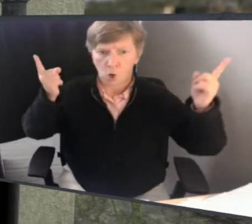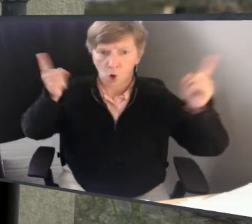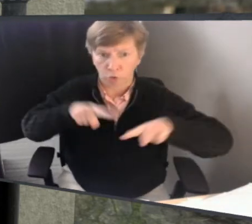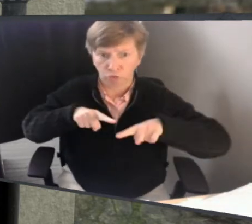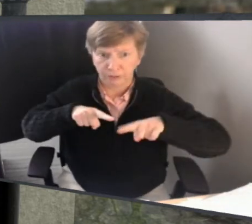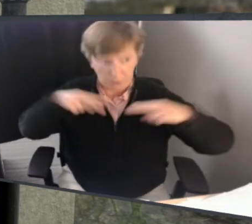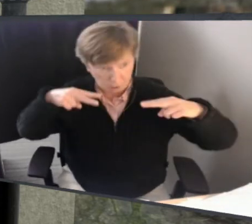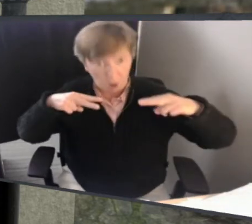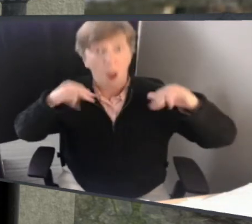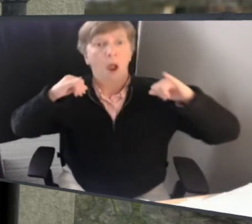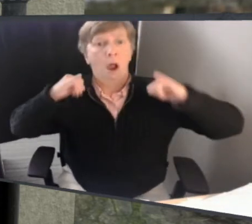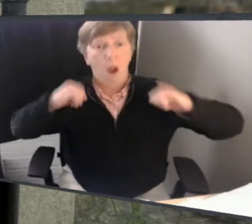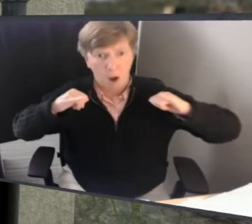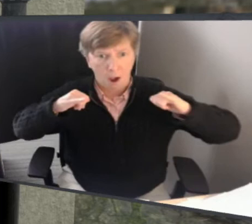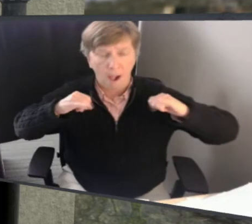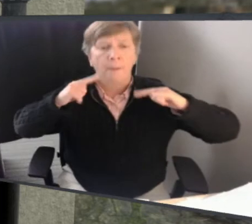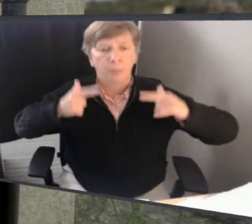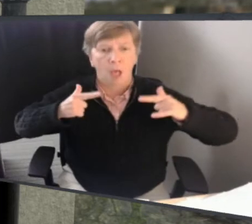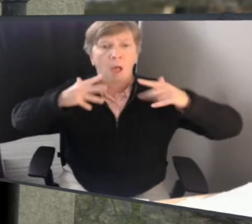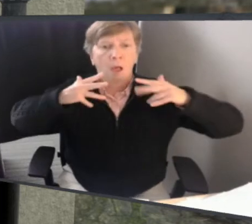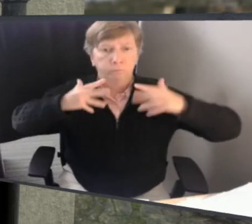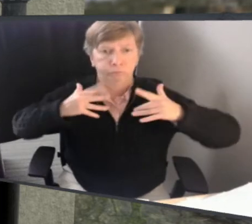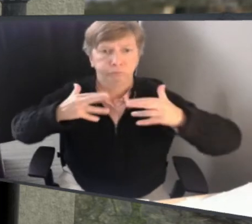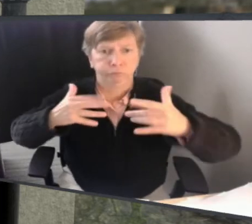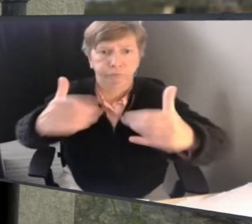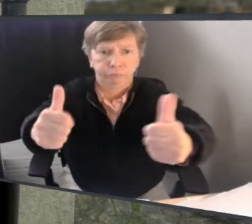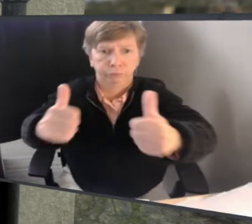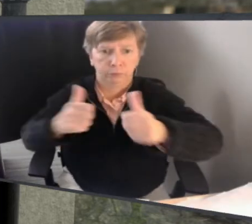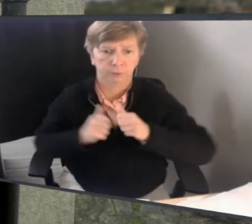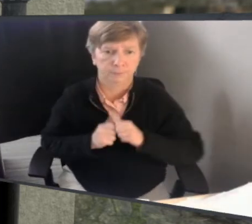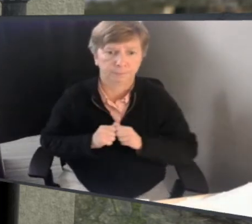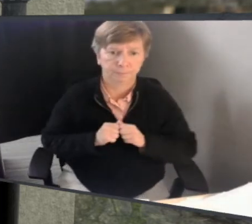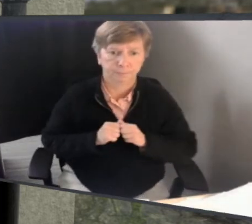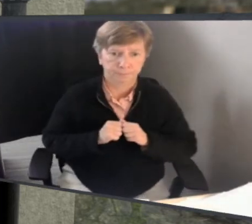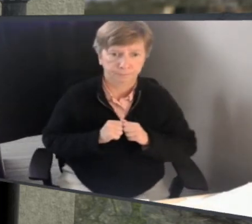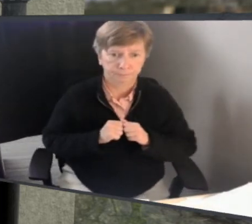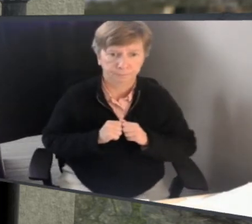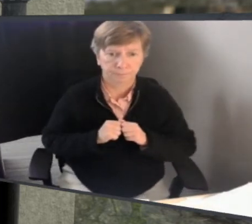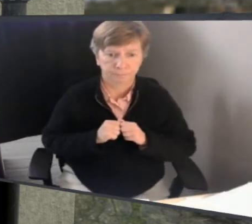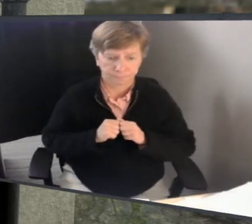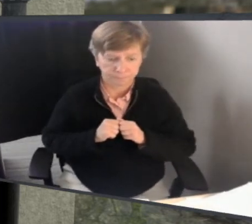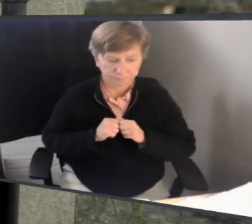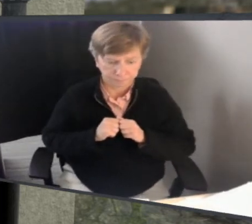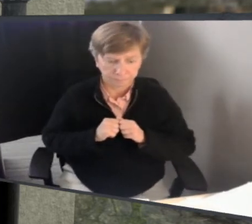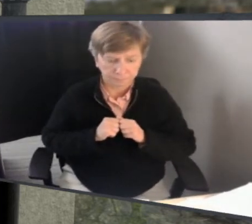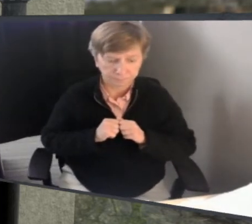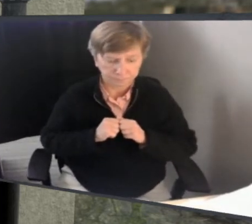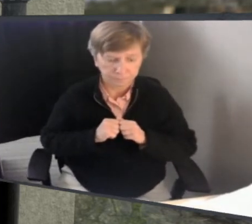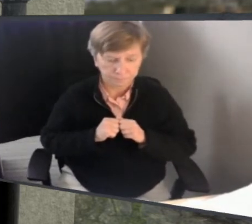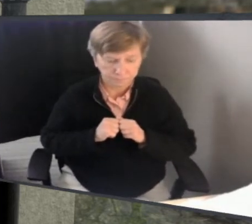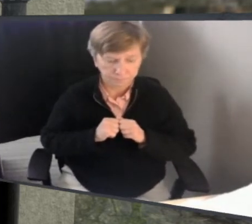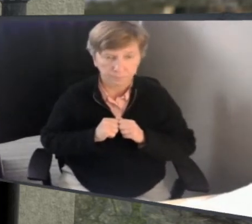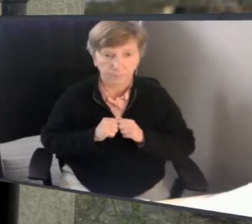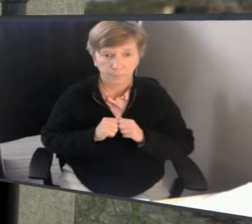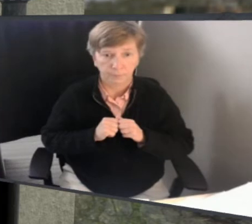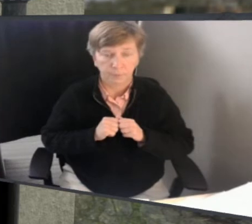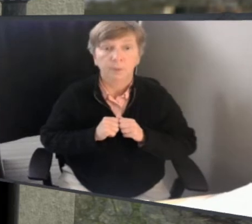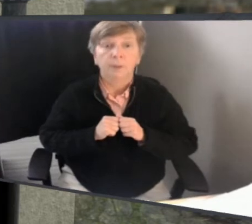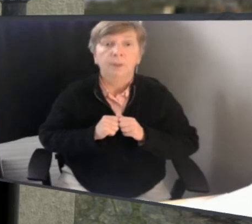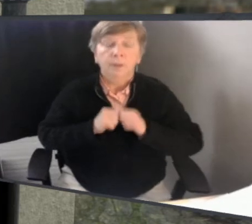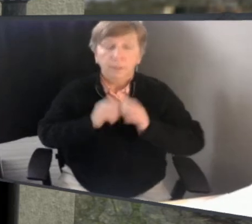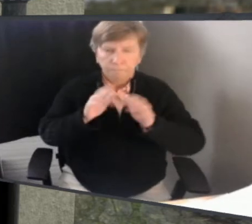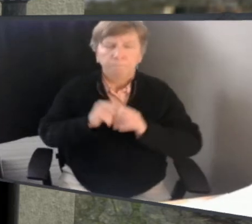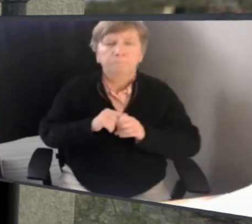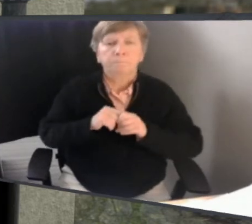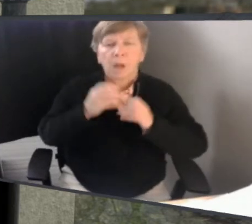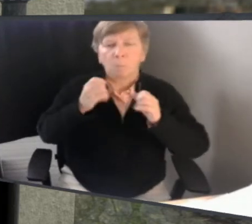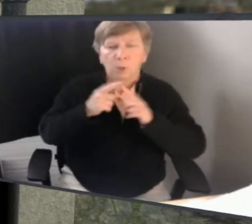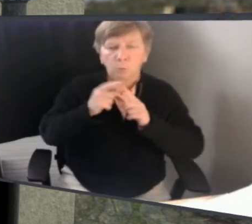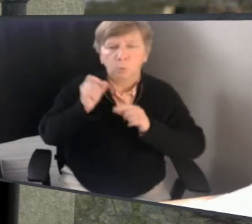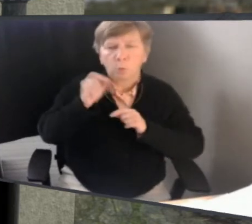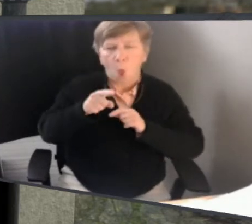you can go to and figure out how to get help from there to be able to navigate the space and use it